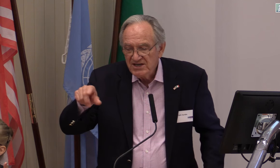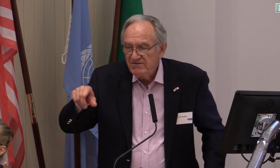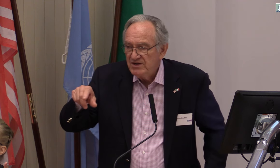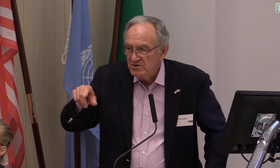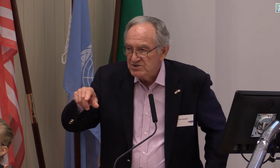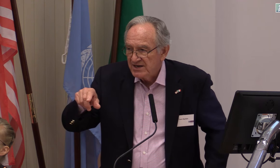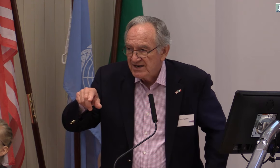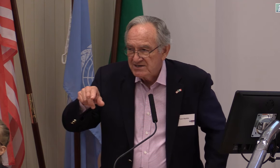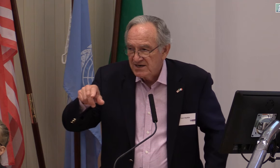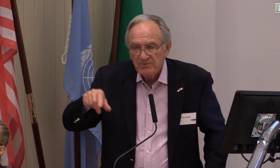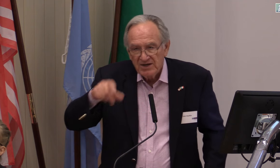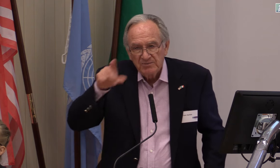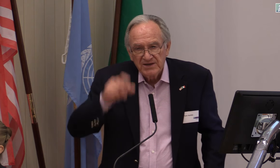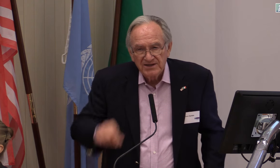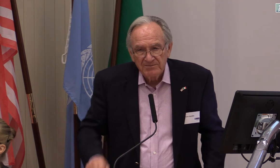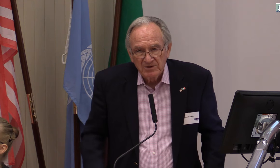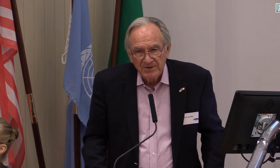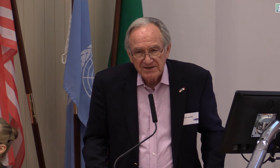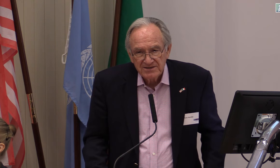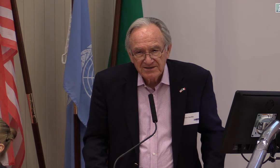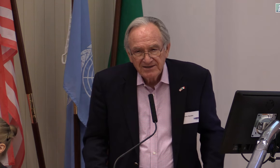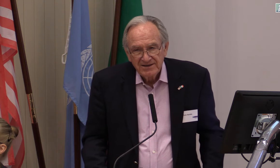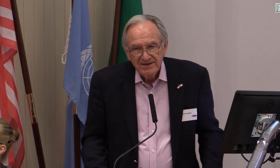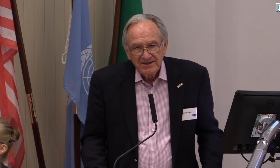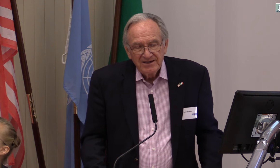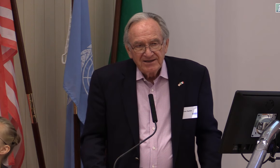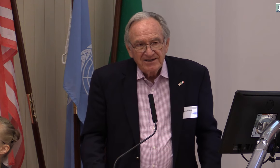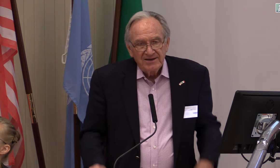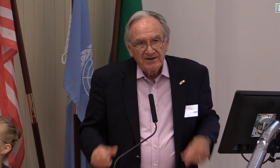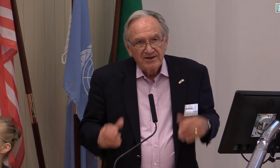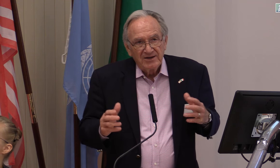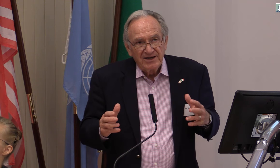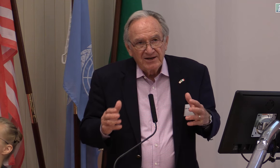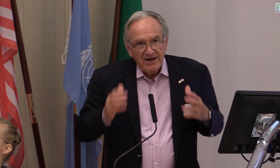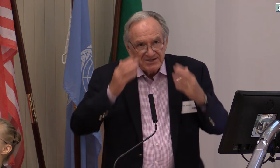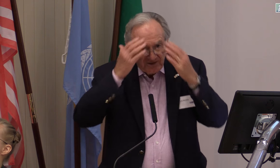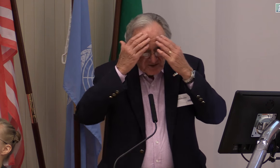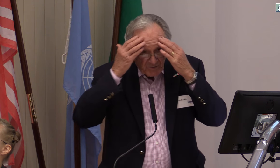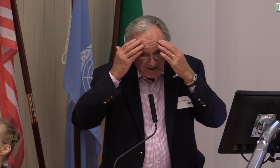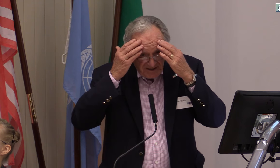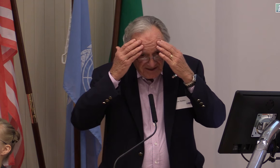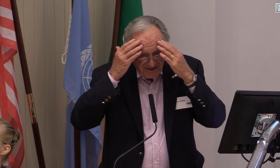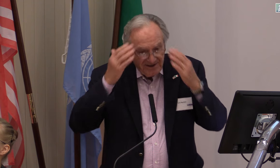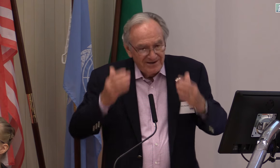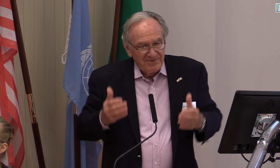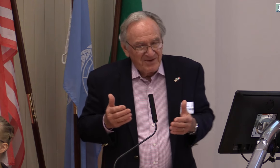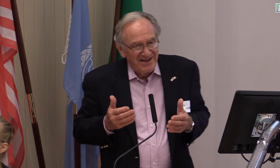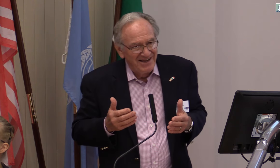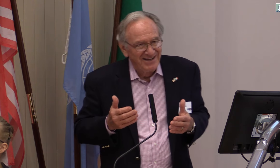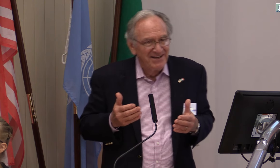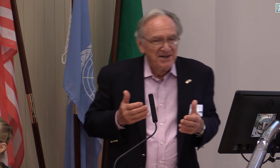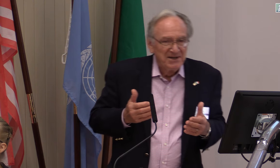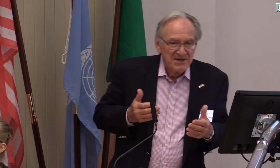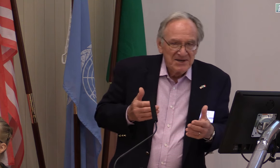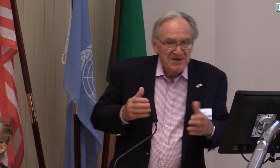TV news tonight, he said I'm going to help you get that bill passed. I started sweating!